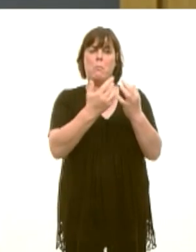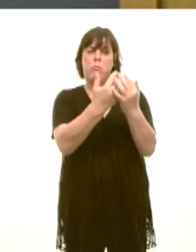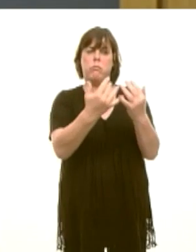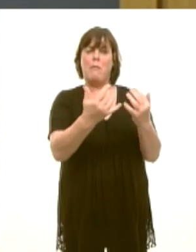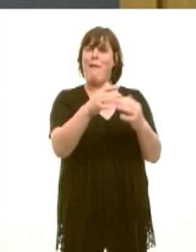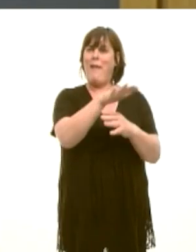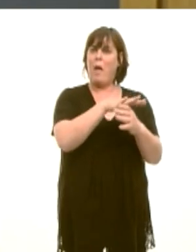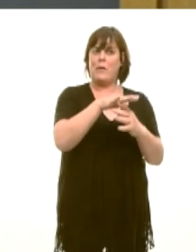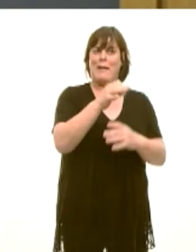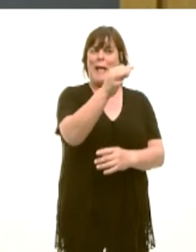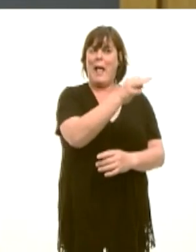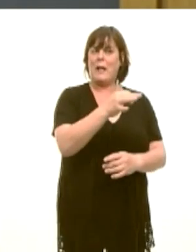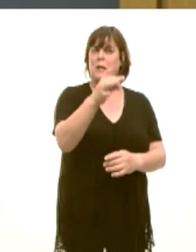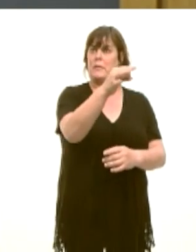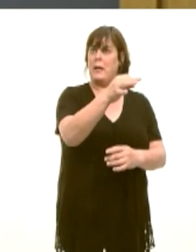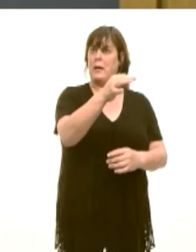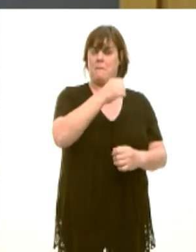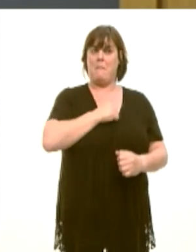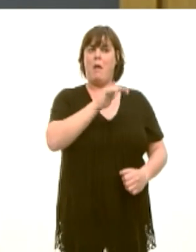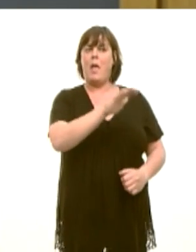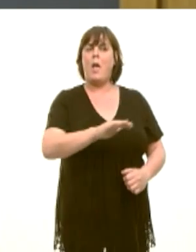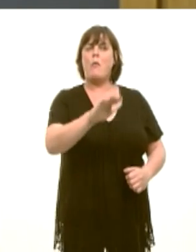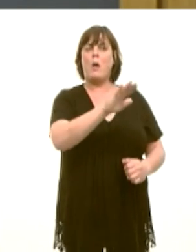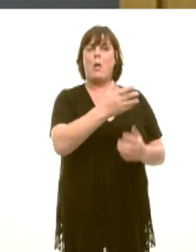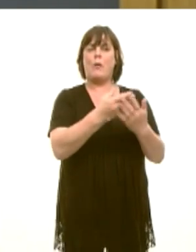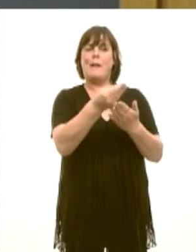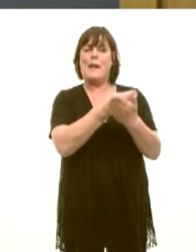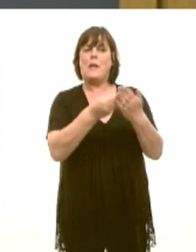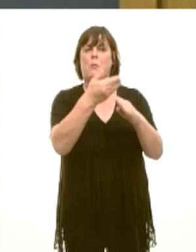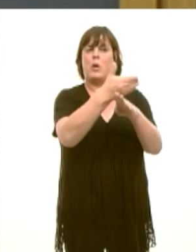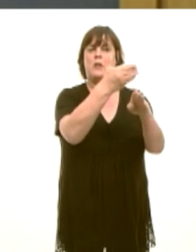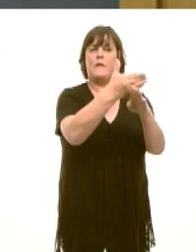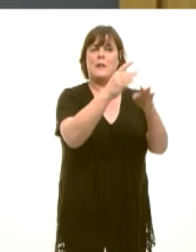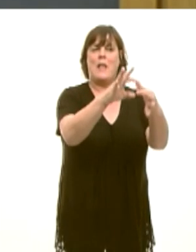in my constituency with areas of economic activity on the mainland? In that regard,